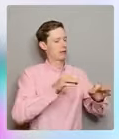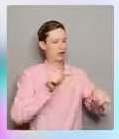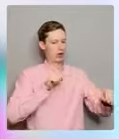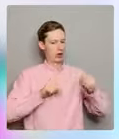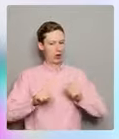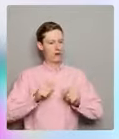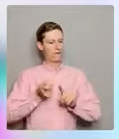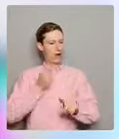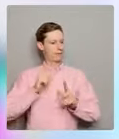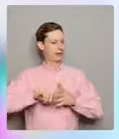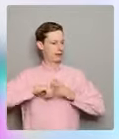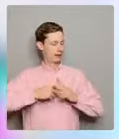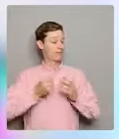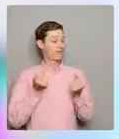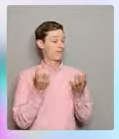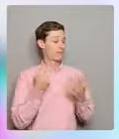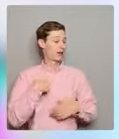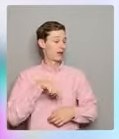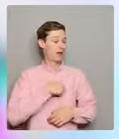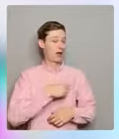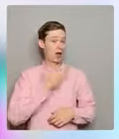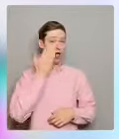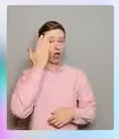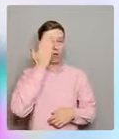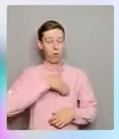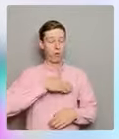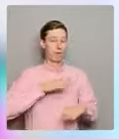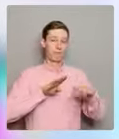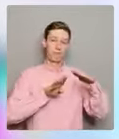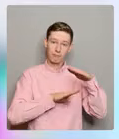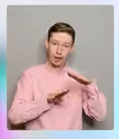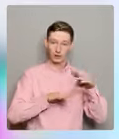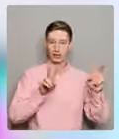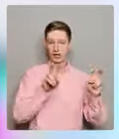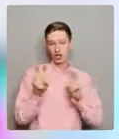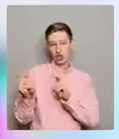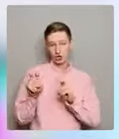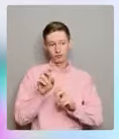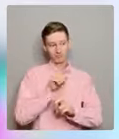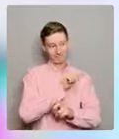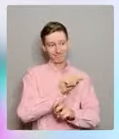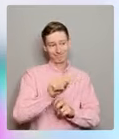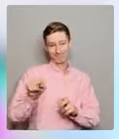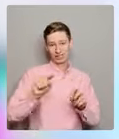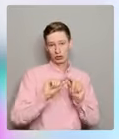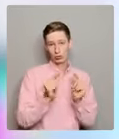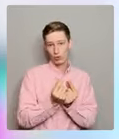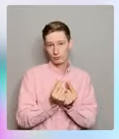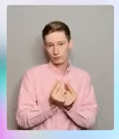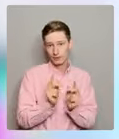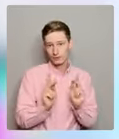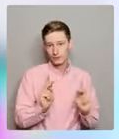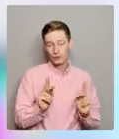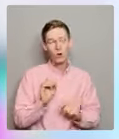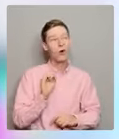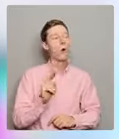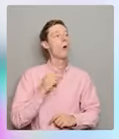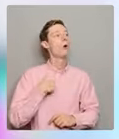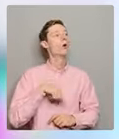And I think that's often just because many of us are still not aware of the basic issues that are facing these groups. Or we're still just getting better